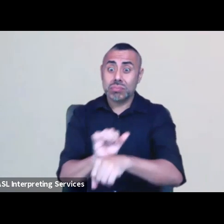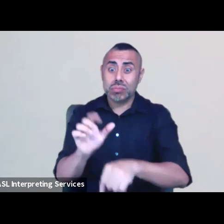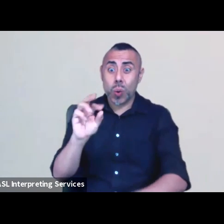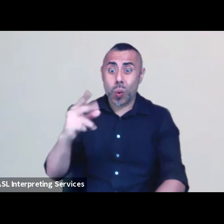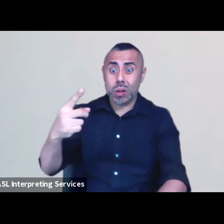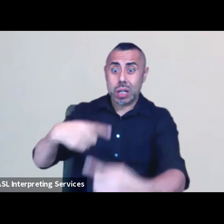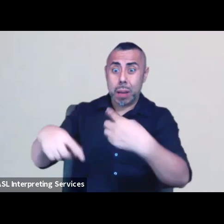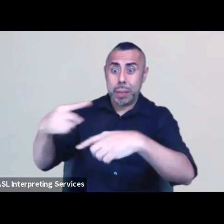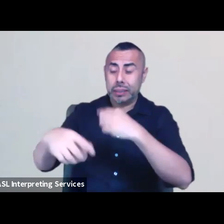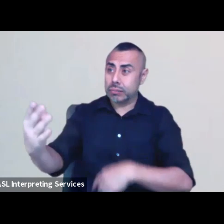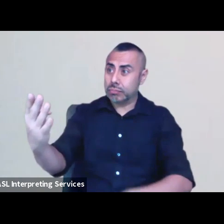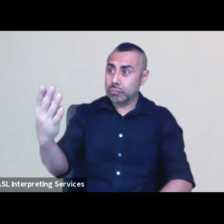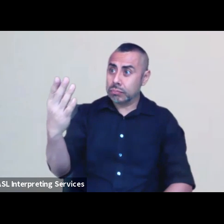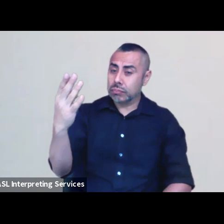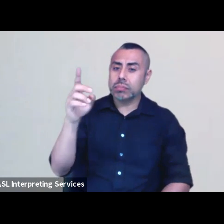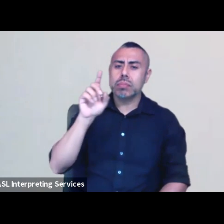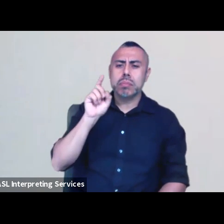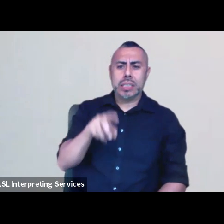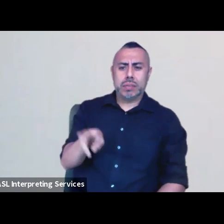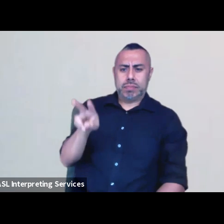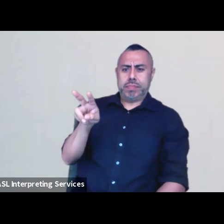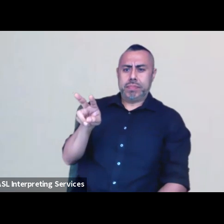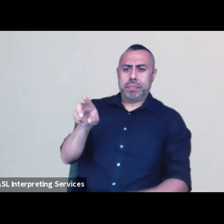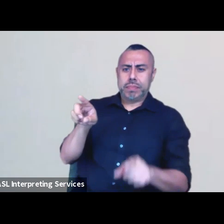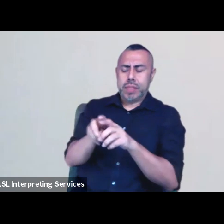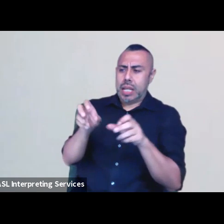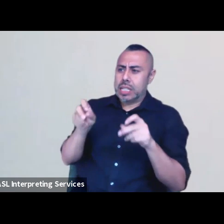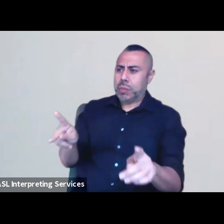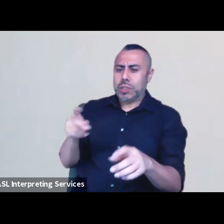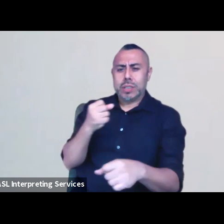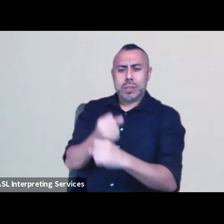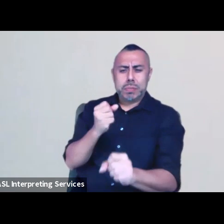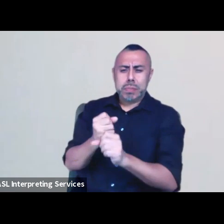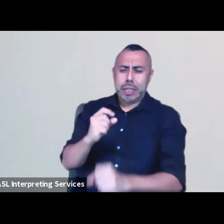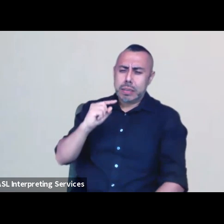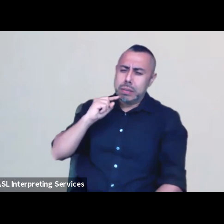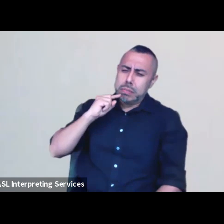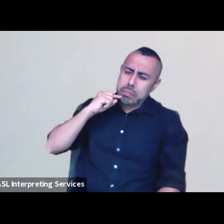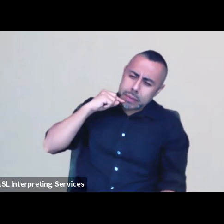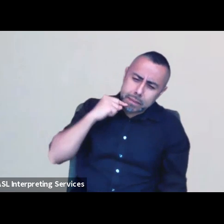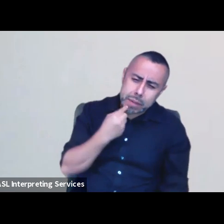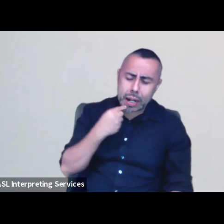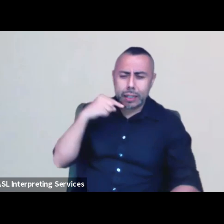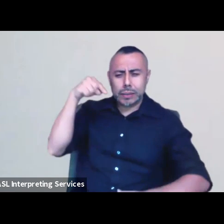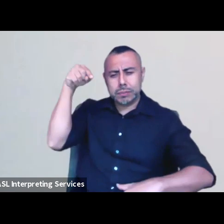"to bring about profound changes in our society. "Going beyond protest organizing,